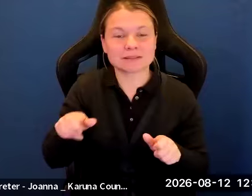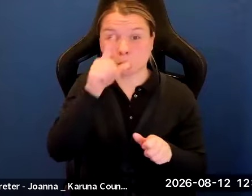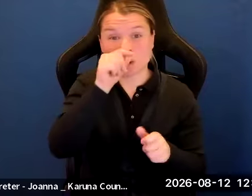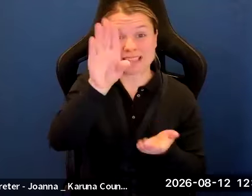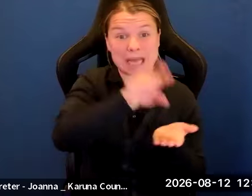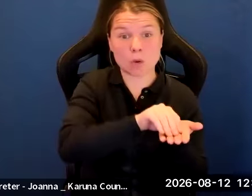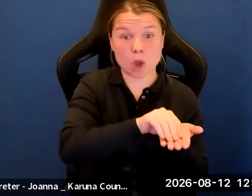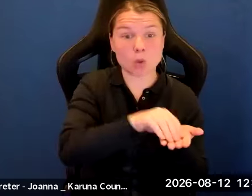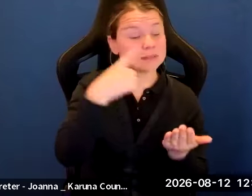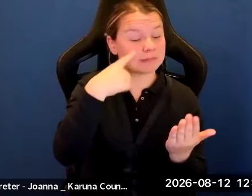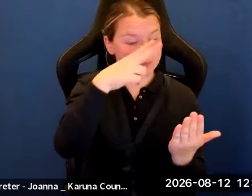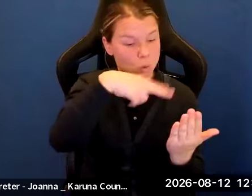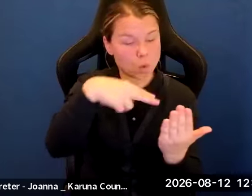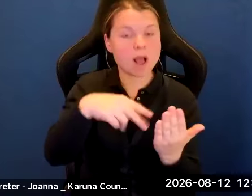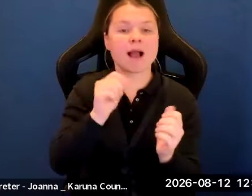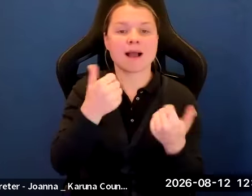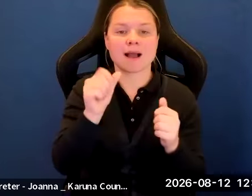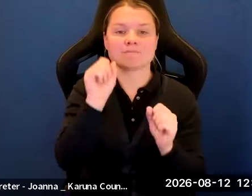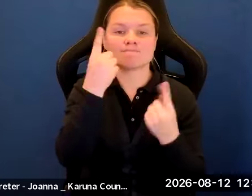assessment matrix for applicants. You can find this